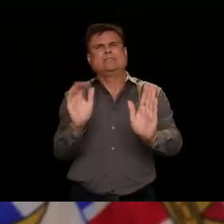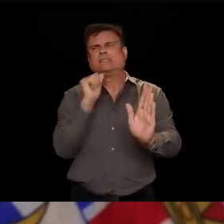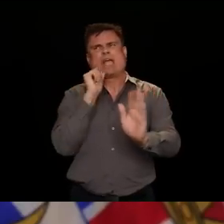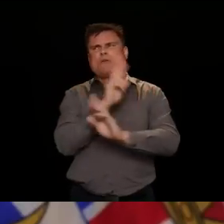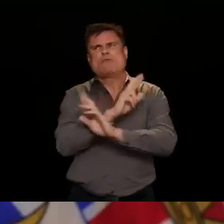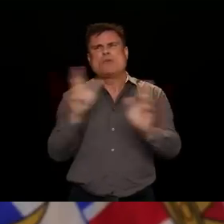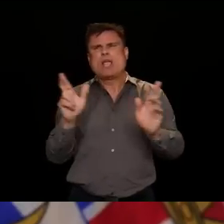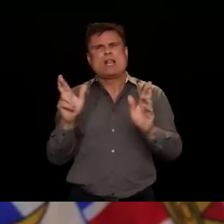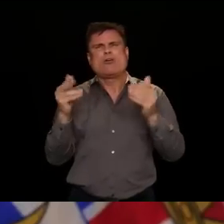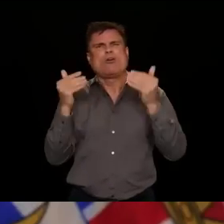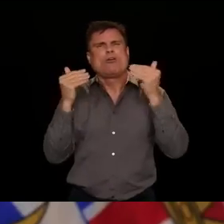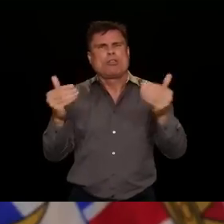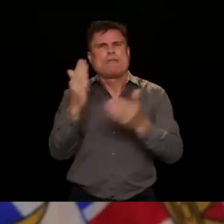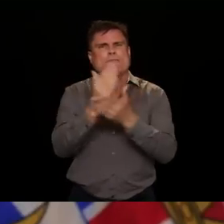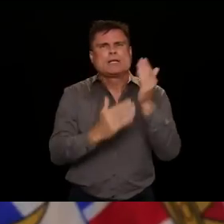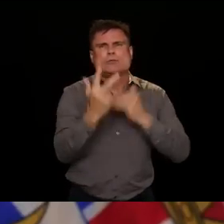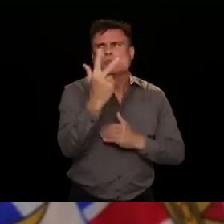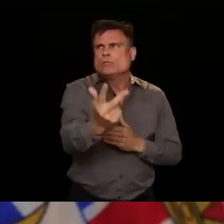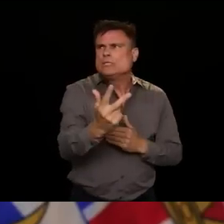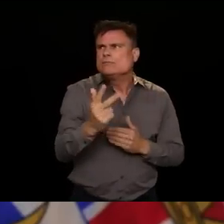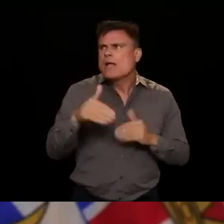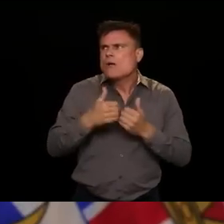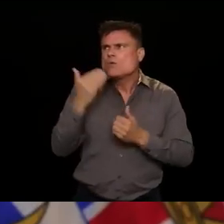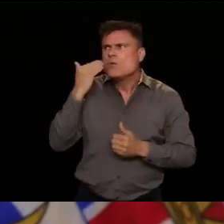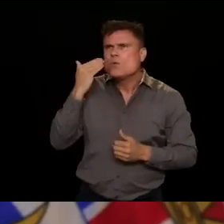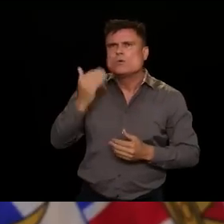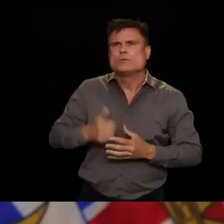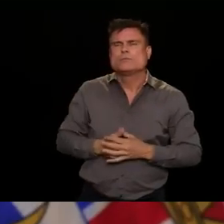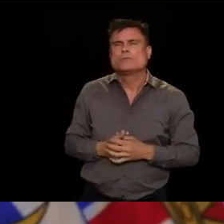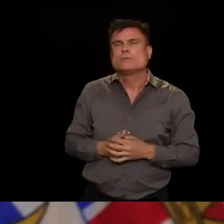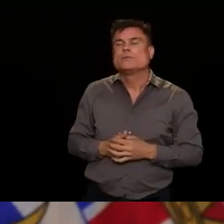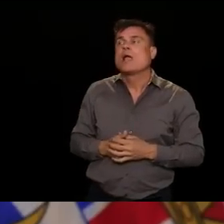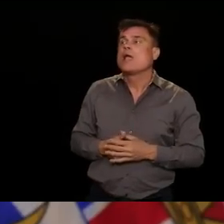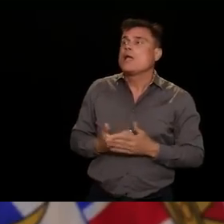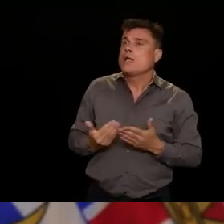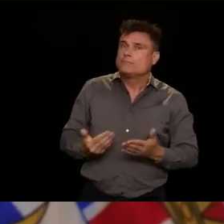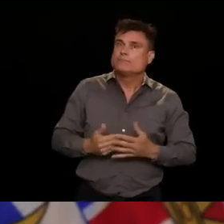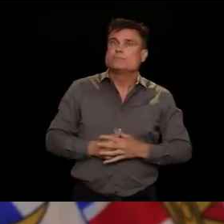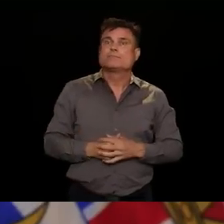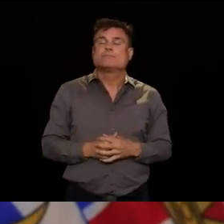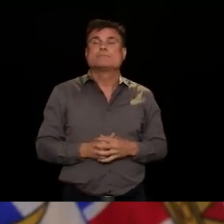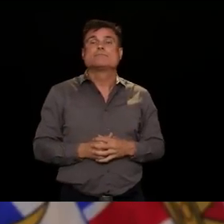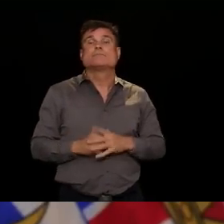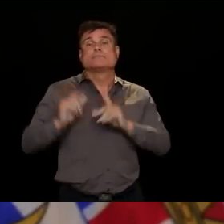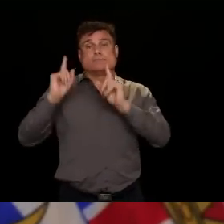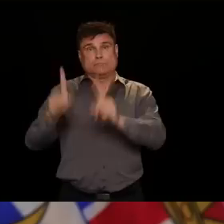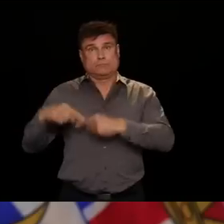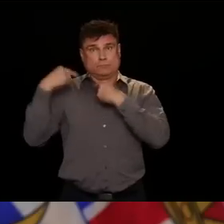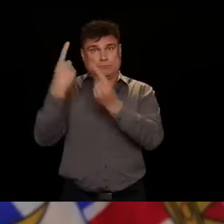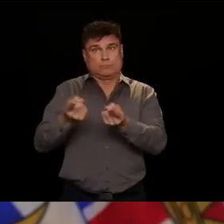What we have tried to do is say we want to start off with the things we need